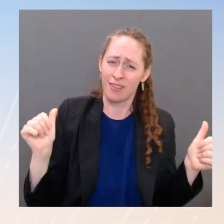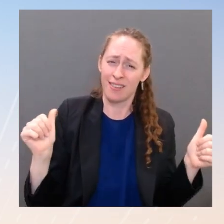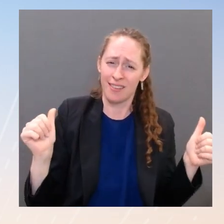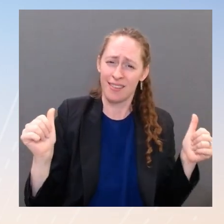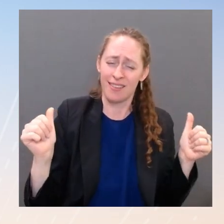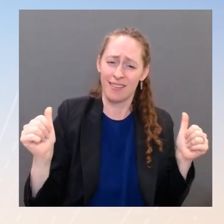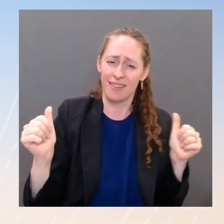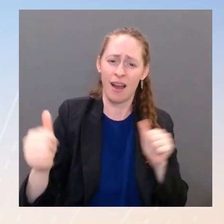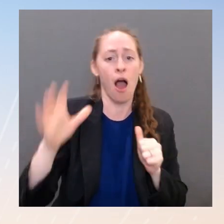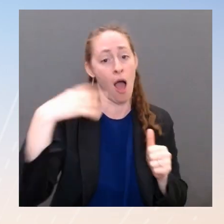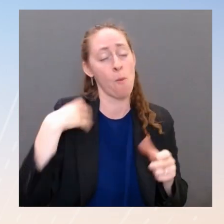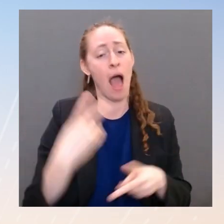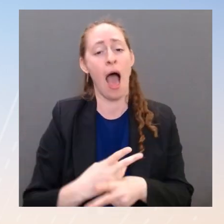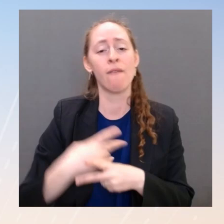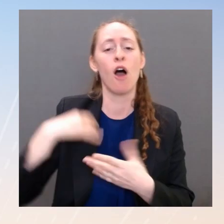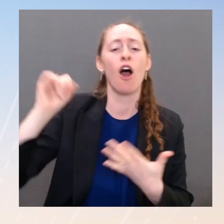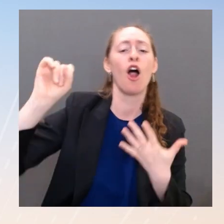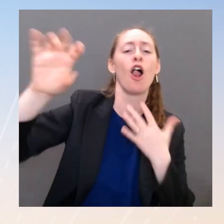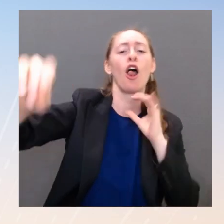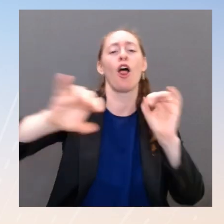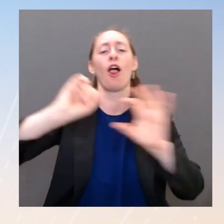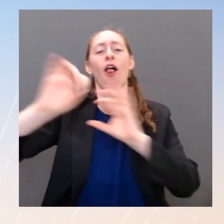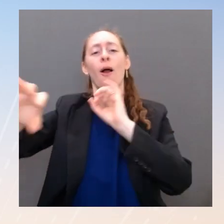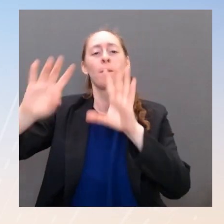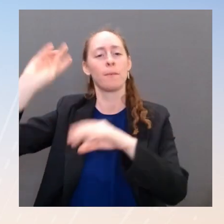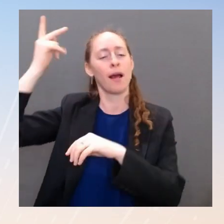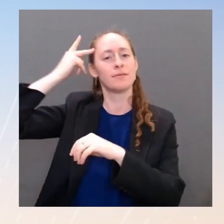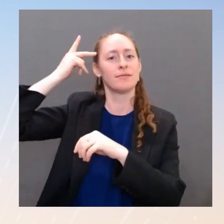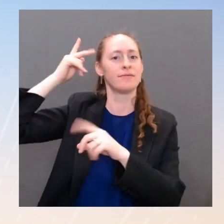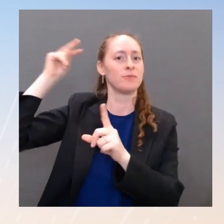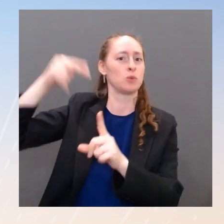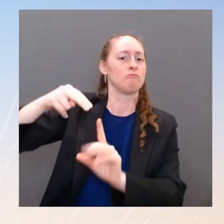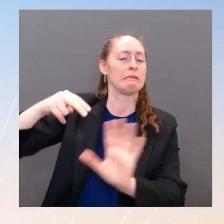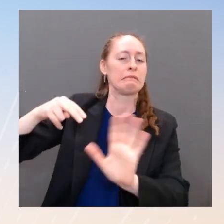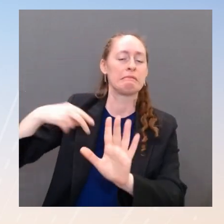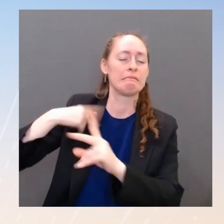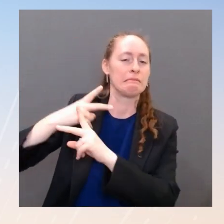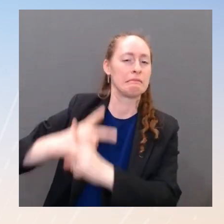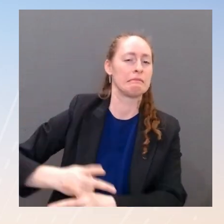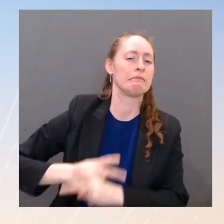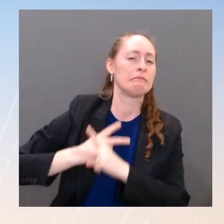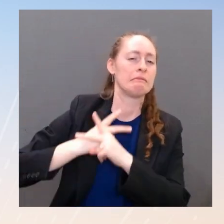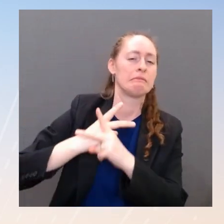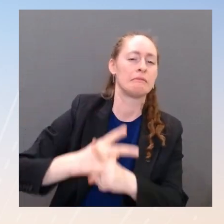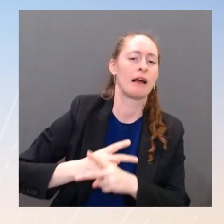to hear more from the President in the coming months, and more from other Democrats as well,